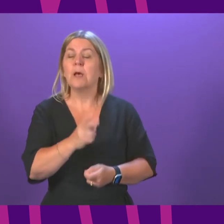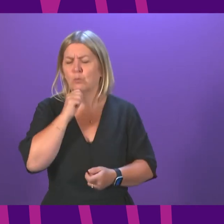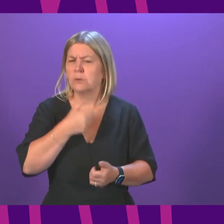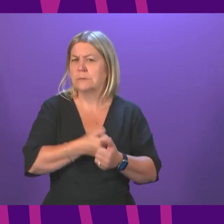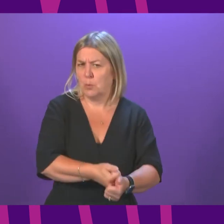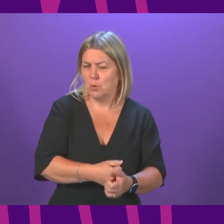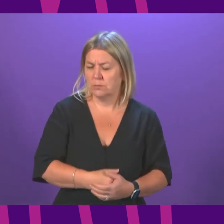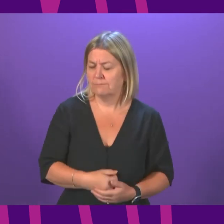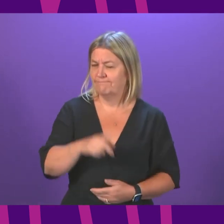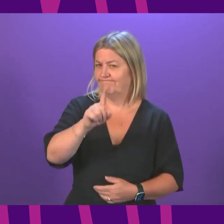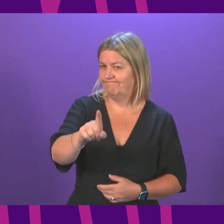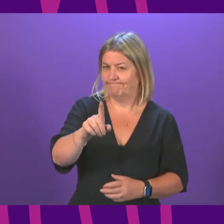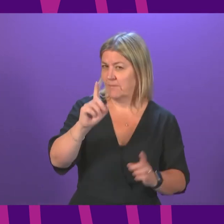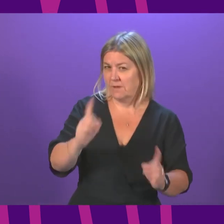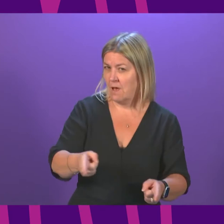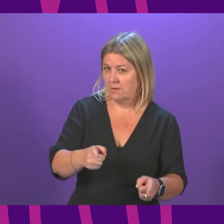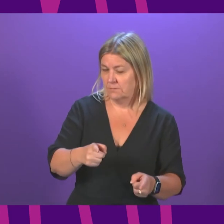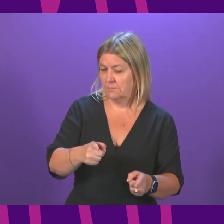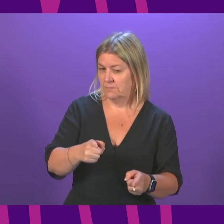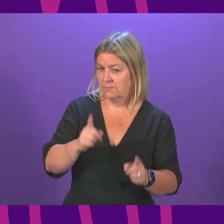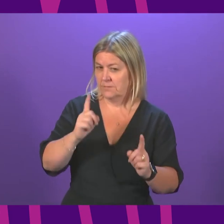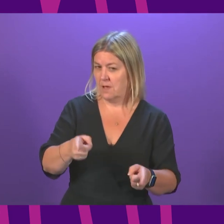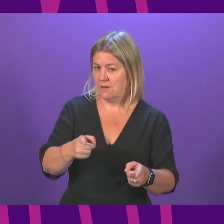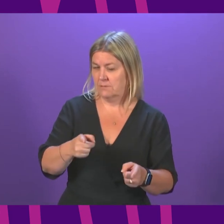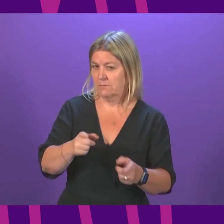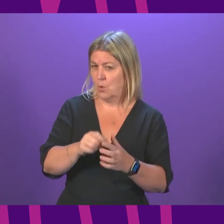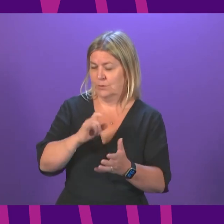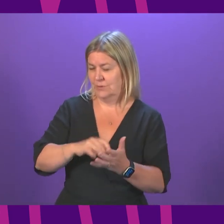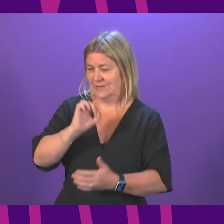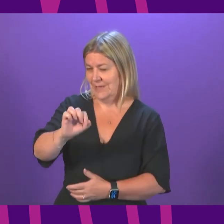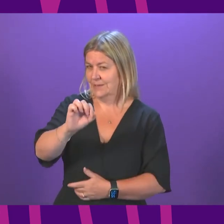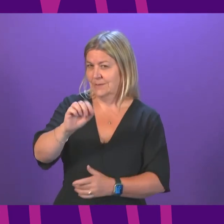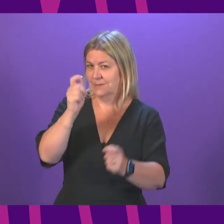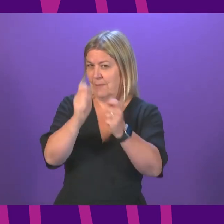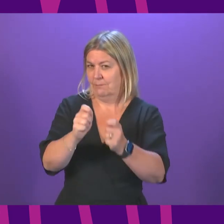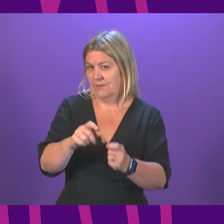We cannot support amendment 11, in the name of Paul Sweeney. Our concern is that the amendment